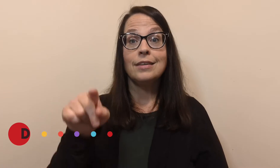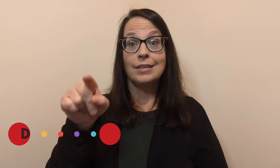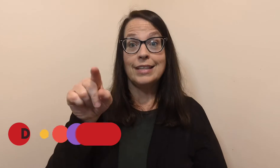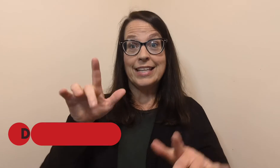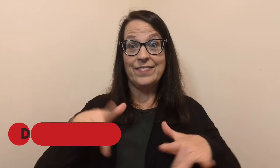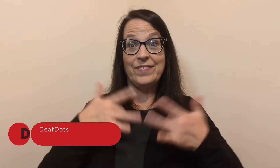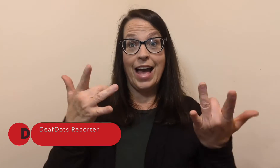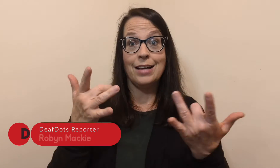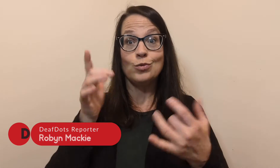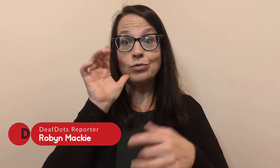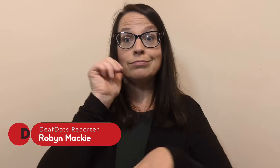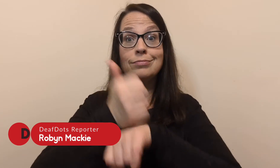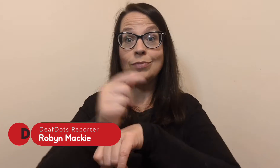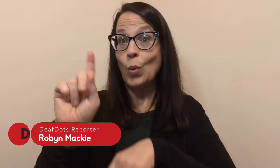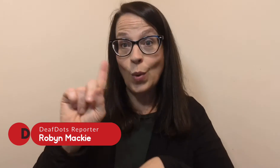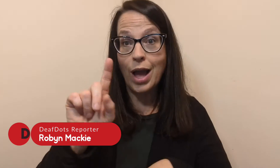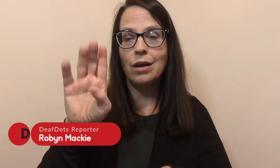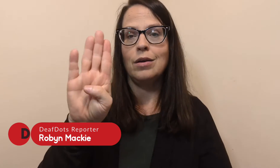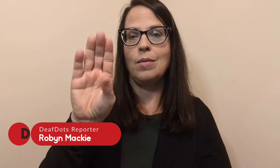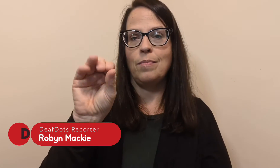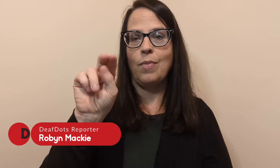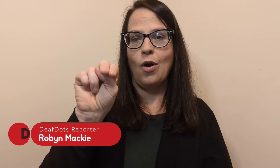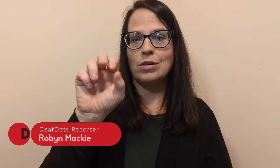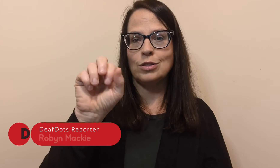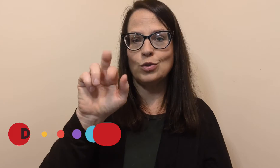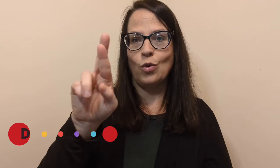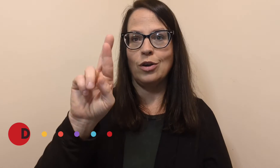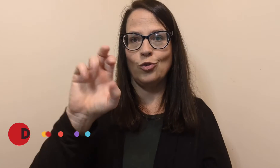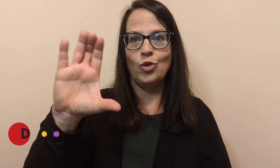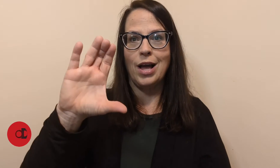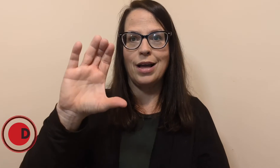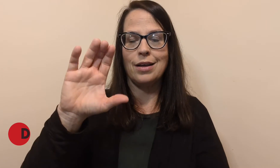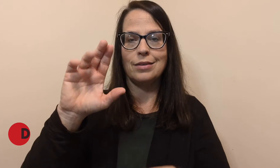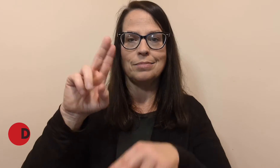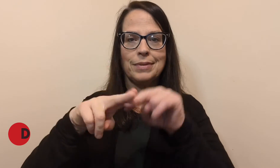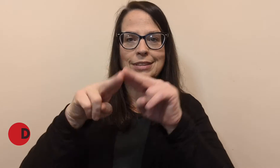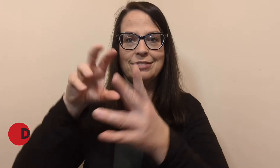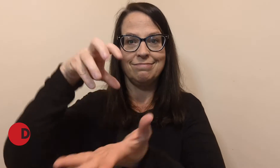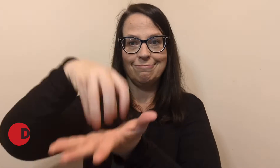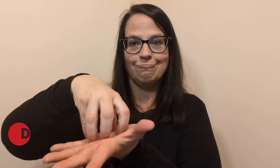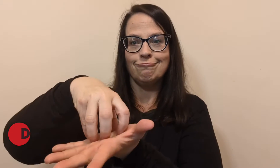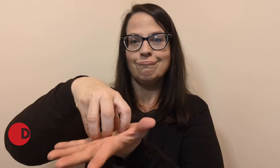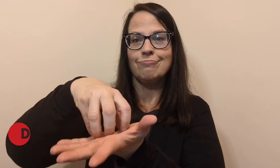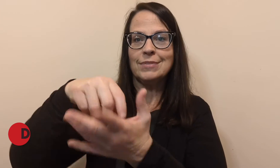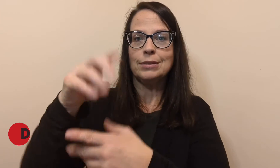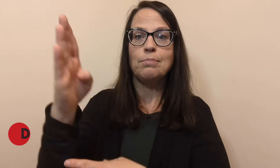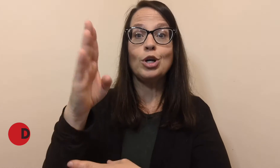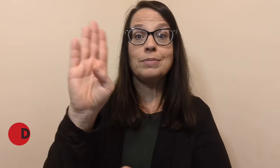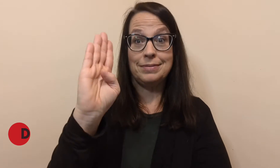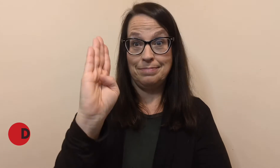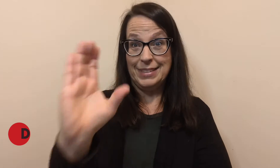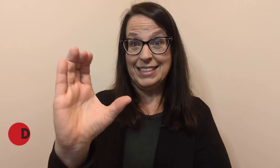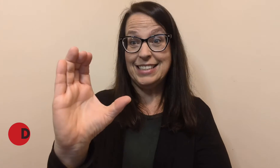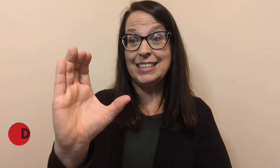[ROBYN]: The event will be held at Bonsor Recreation Complex in Burnaby, BC.